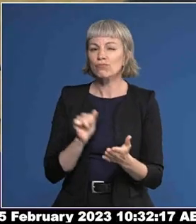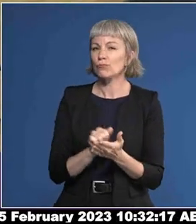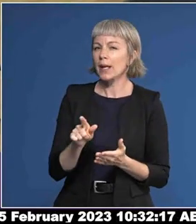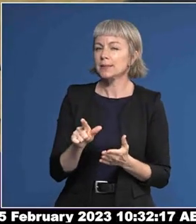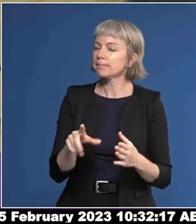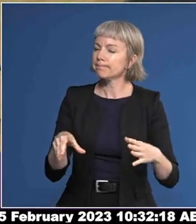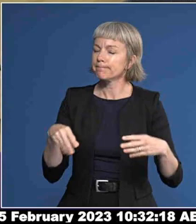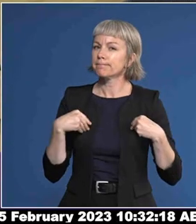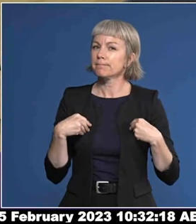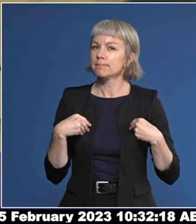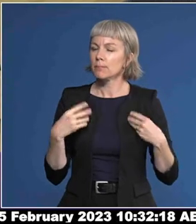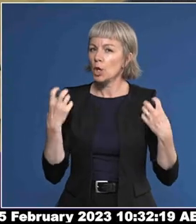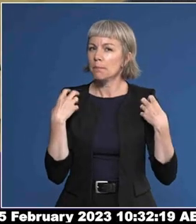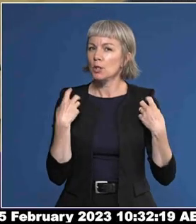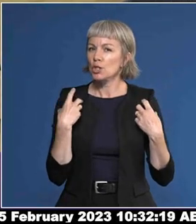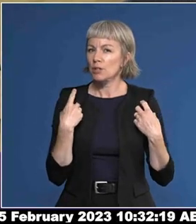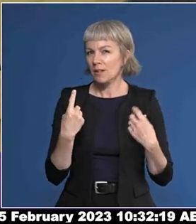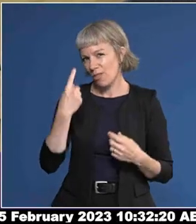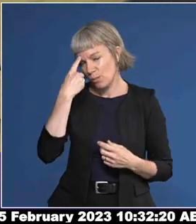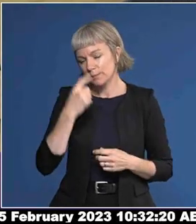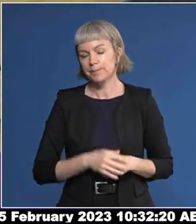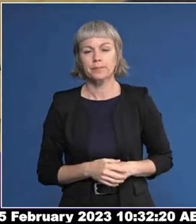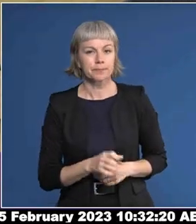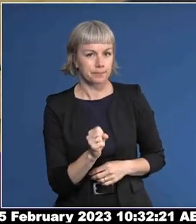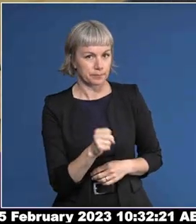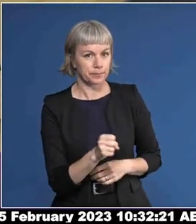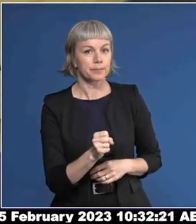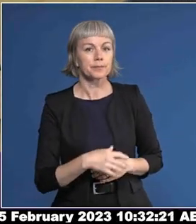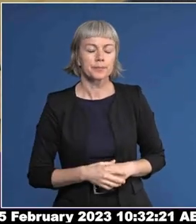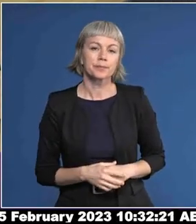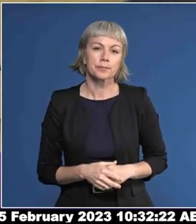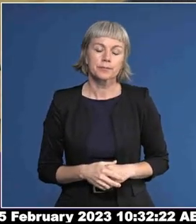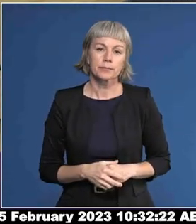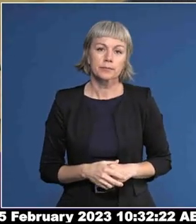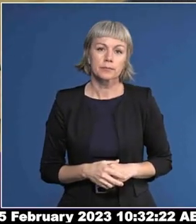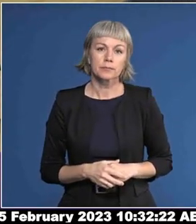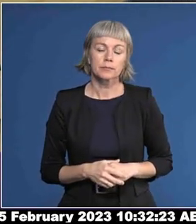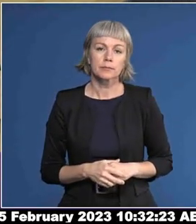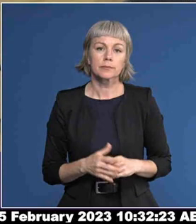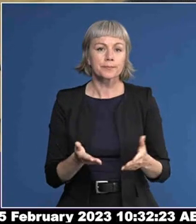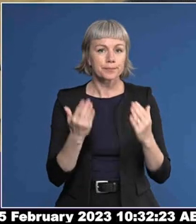Yes. The other was - and this is paragraph - it's finding 19 but it's